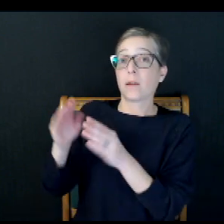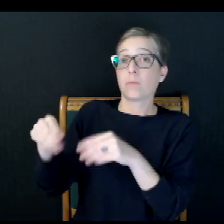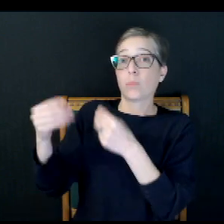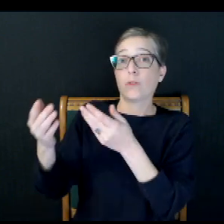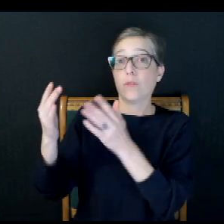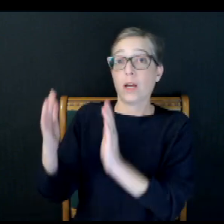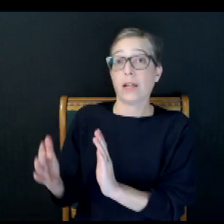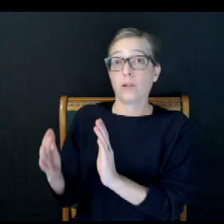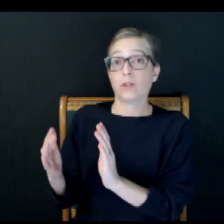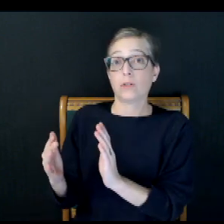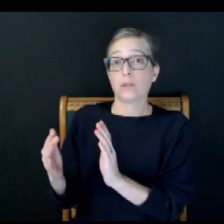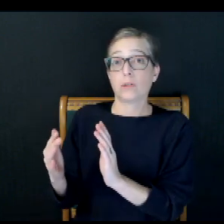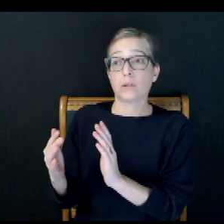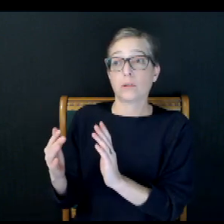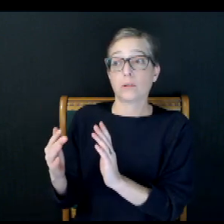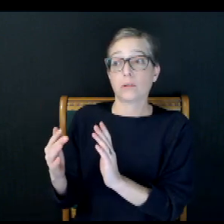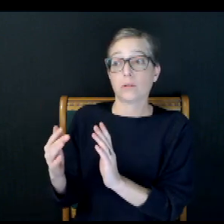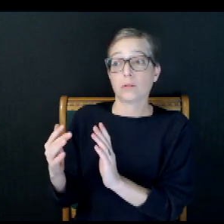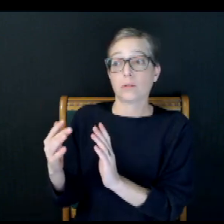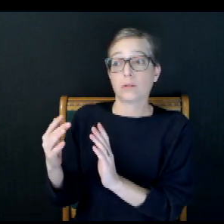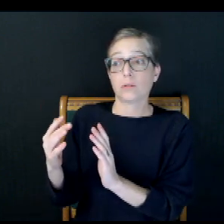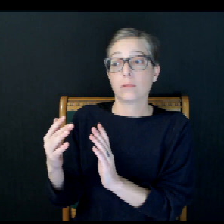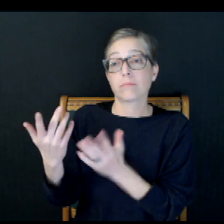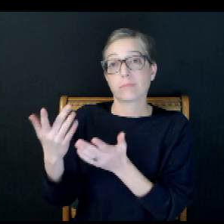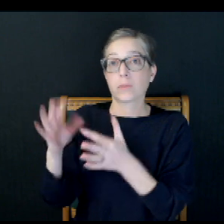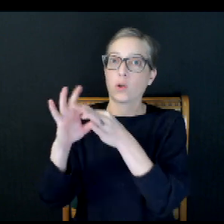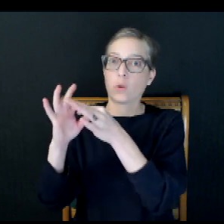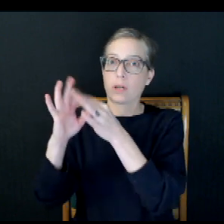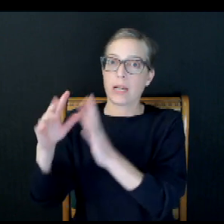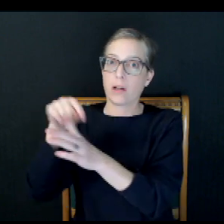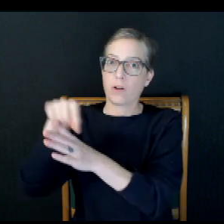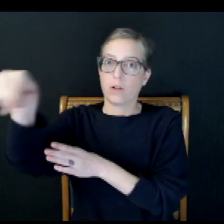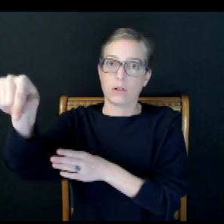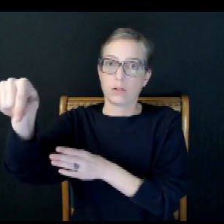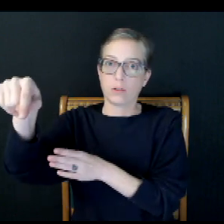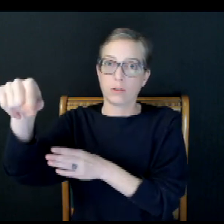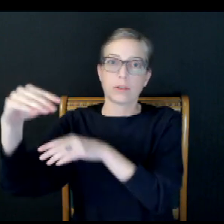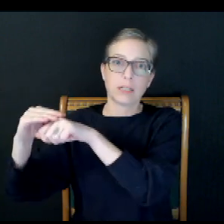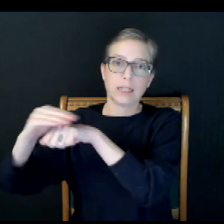care for our HCBS members, tend to influence the disparities that we're seeing.